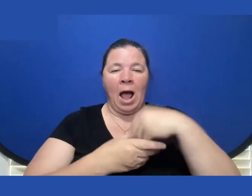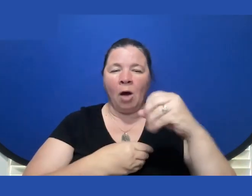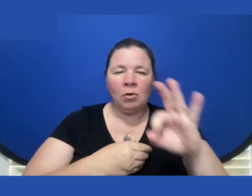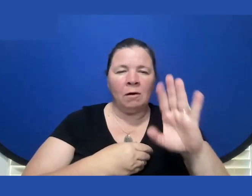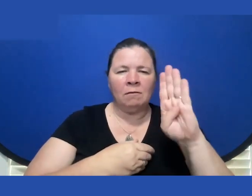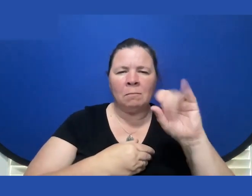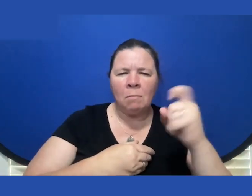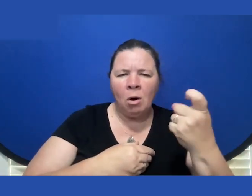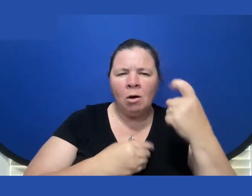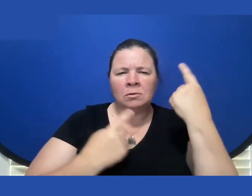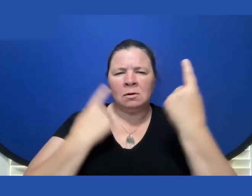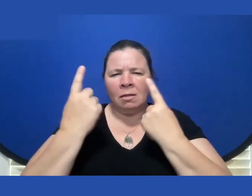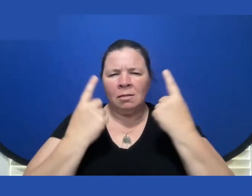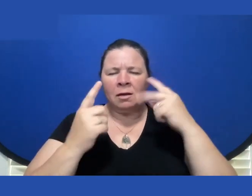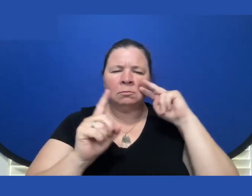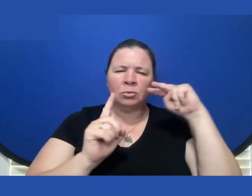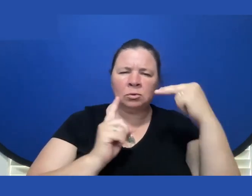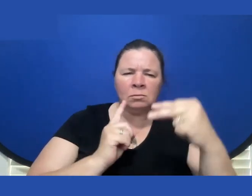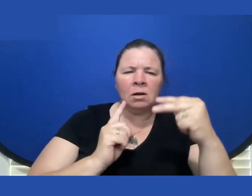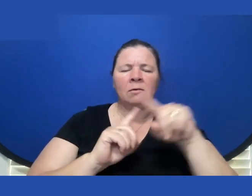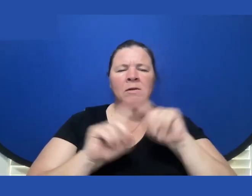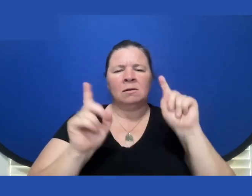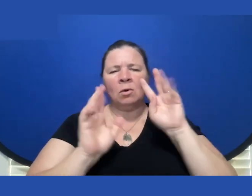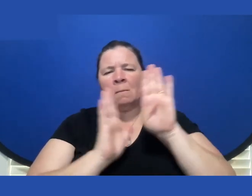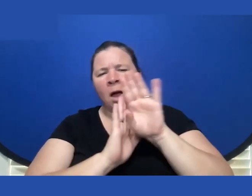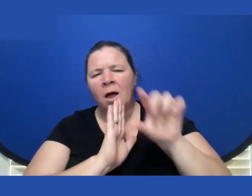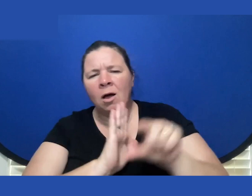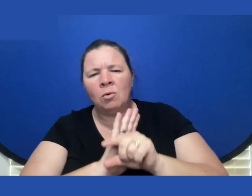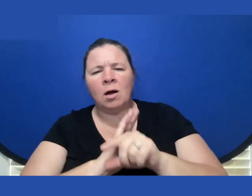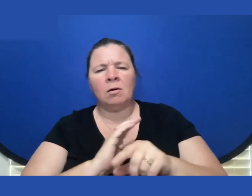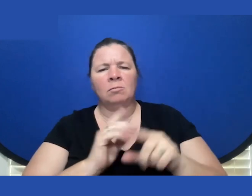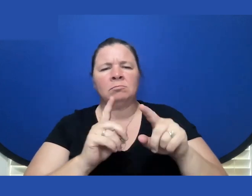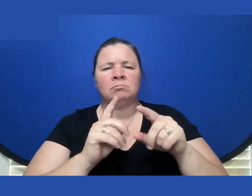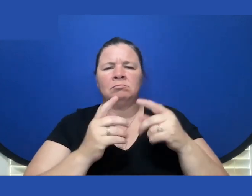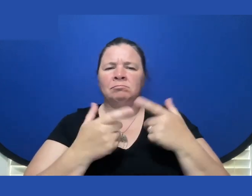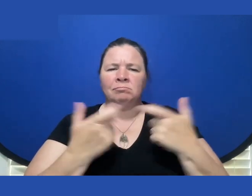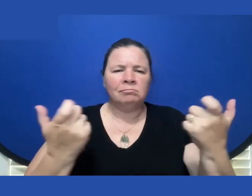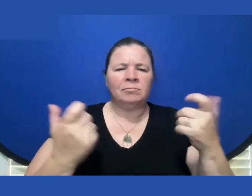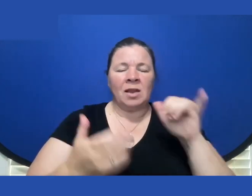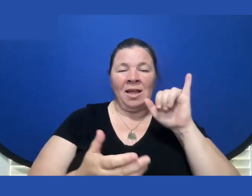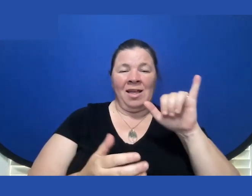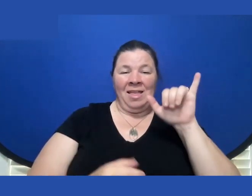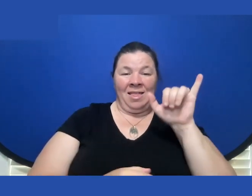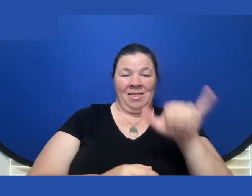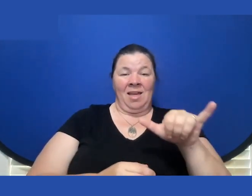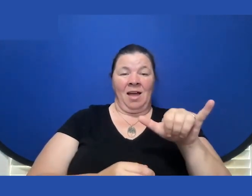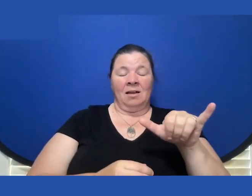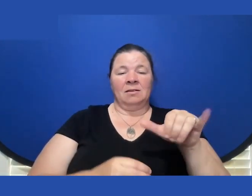and perspective and different background. And I think really that's what charges the business, or any business.